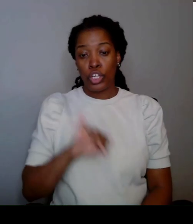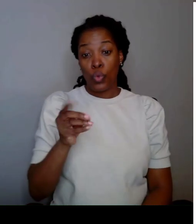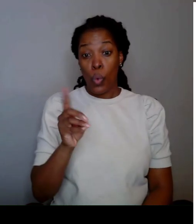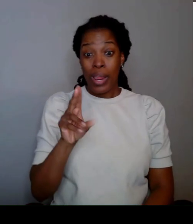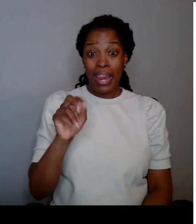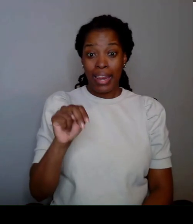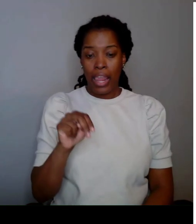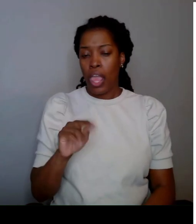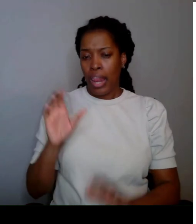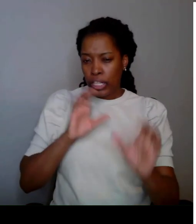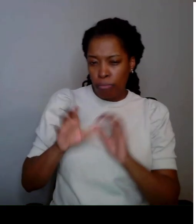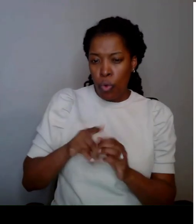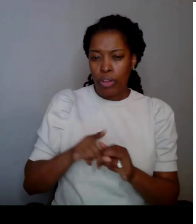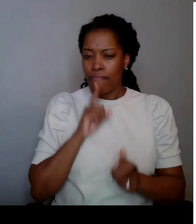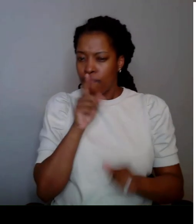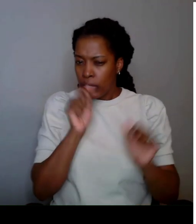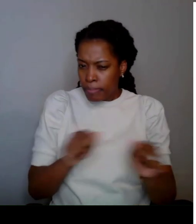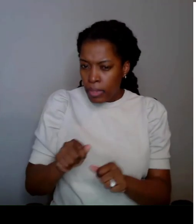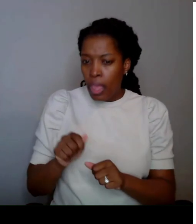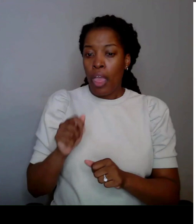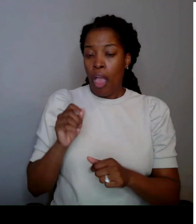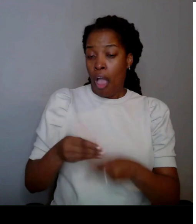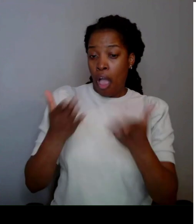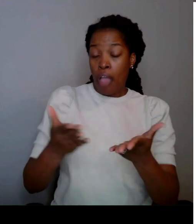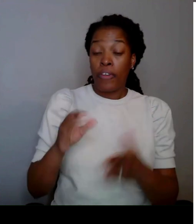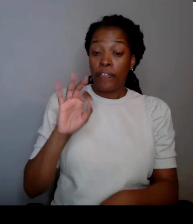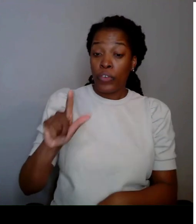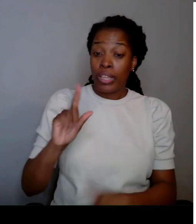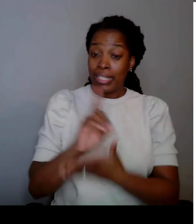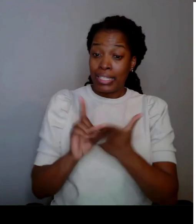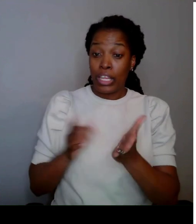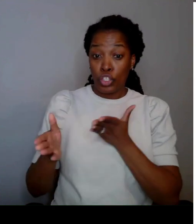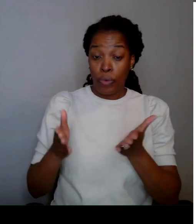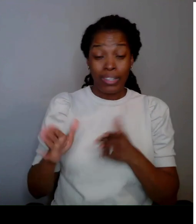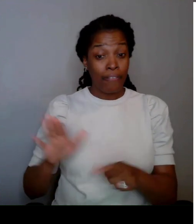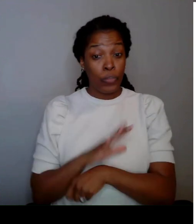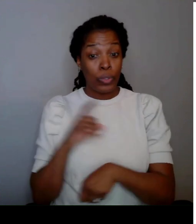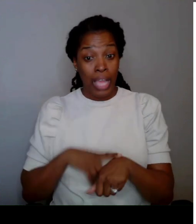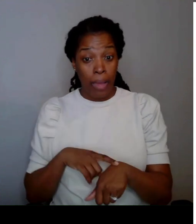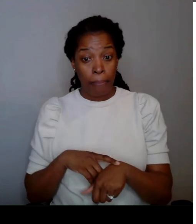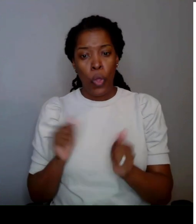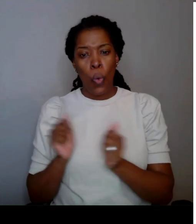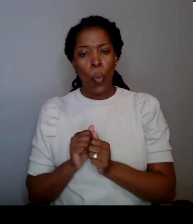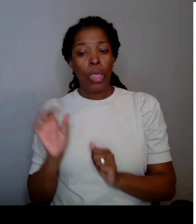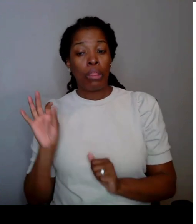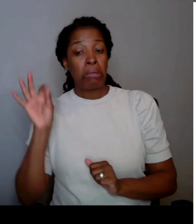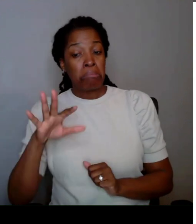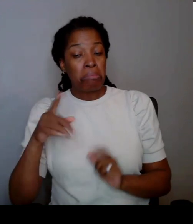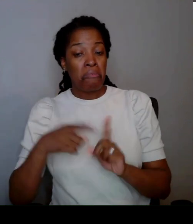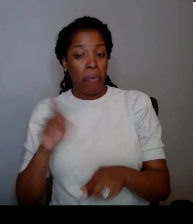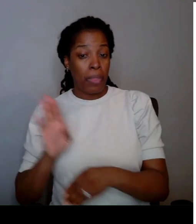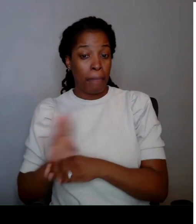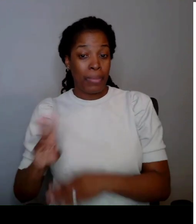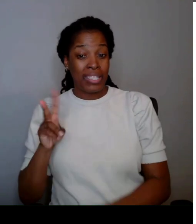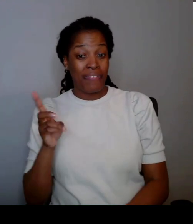services full time with input from a business vendor. They reviewed the target market, pricing structure and competition.